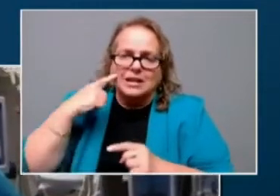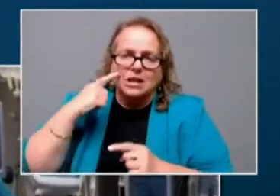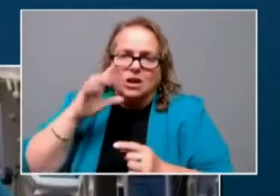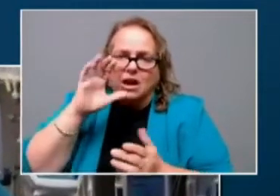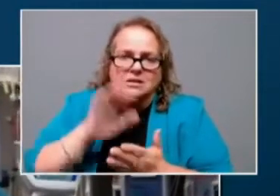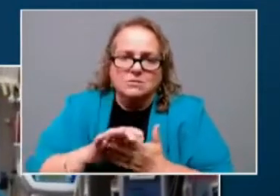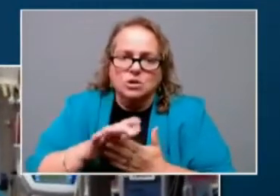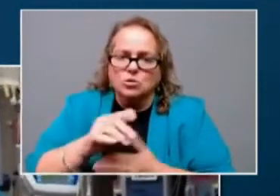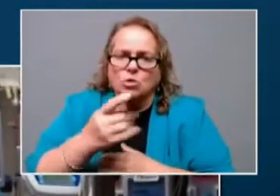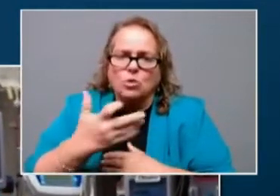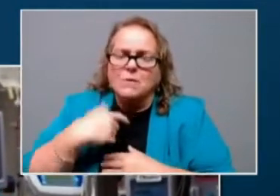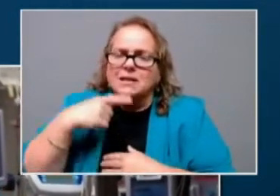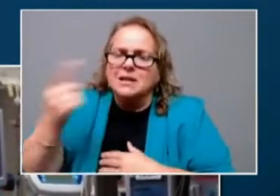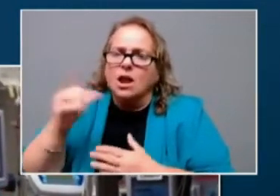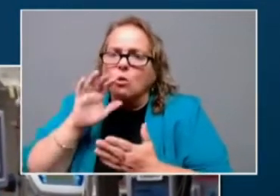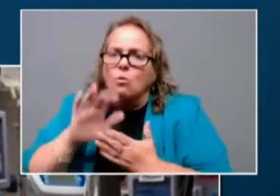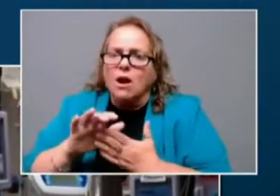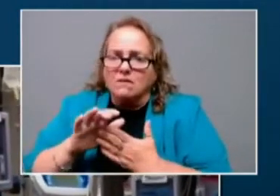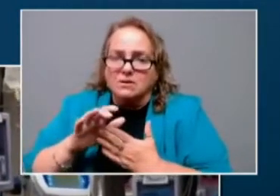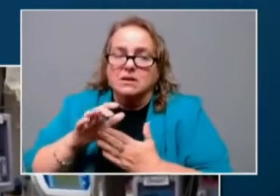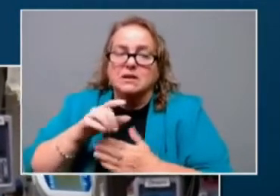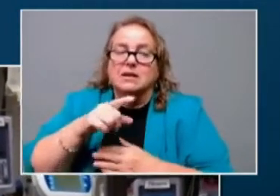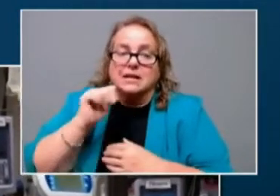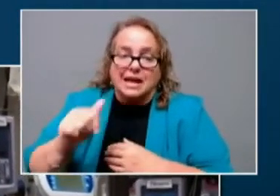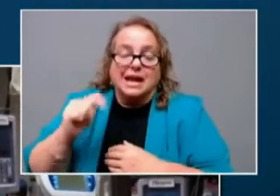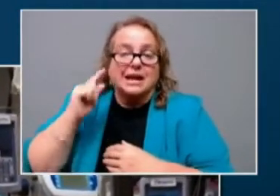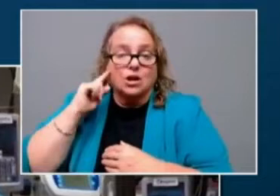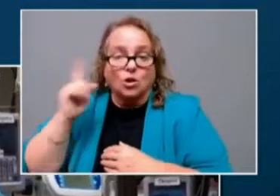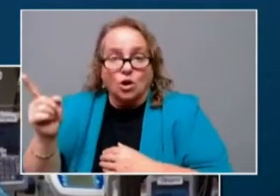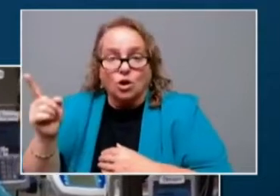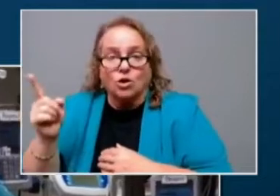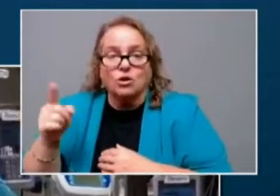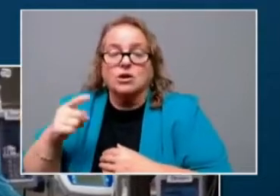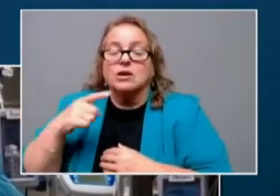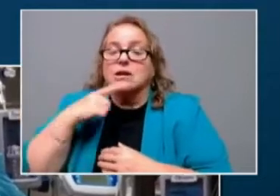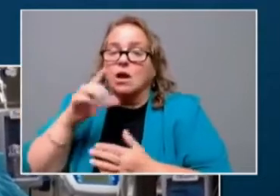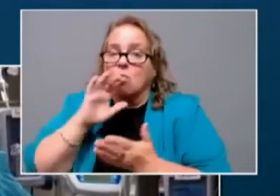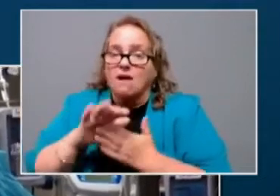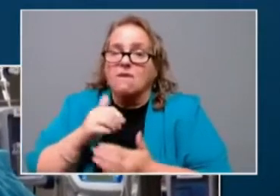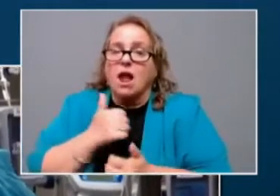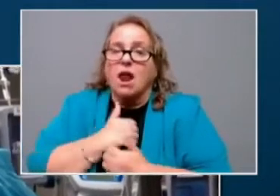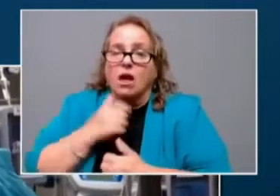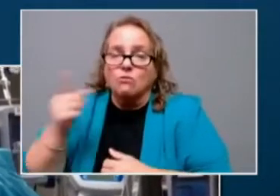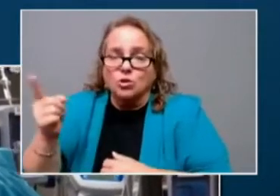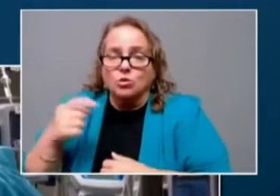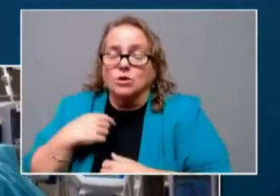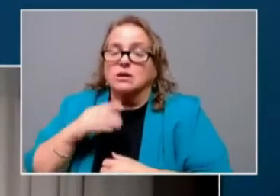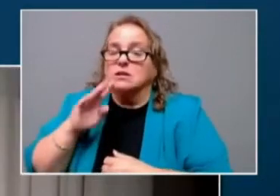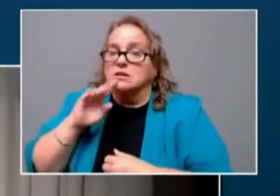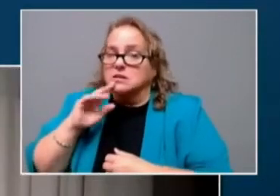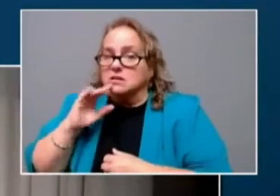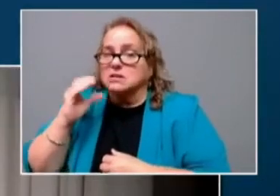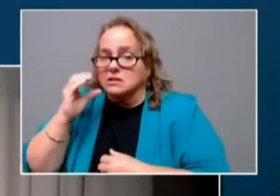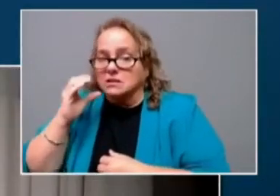hear her. She talked to him before he hung up? He said tell her that I love her. I'll be on the ventilator about this evening two hours later.